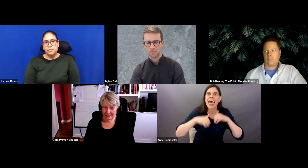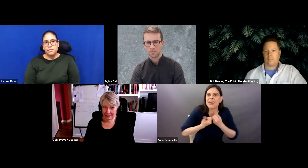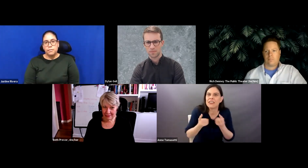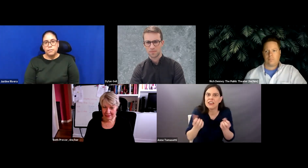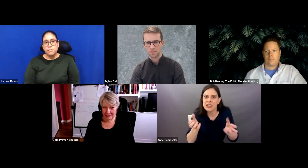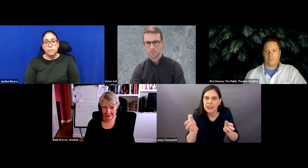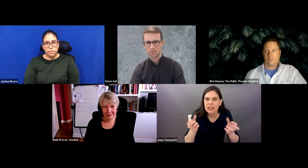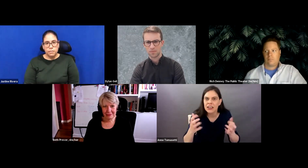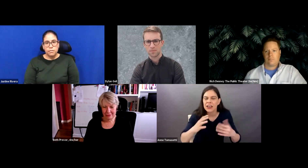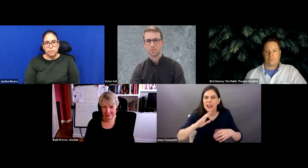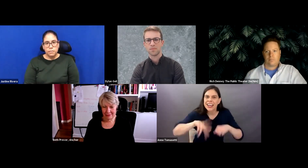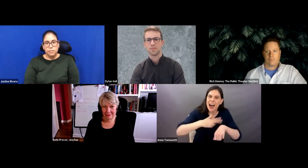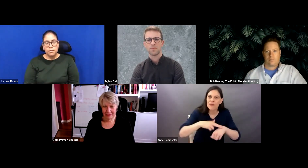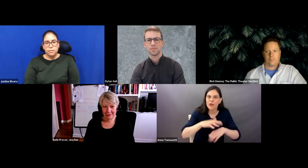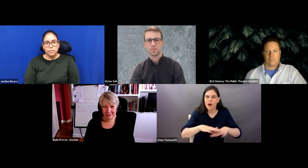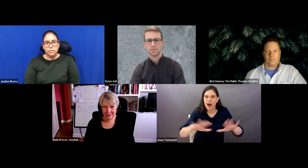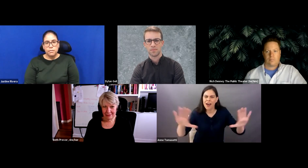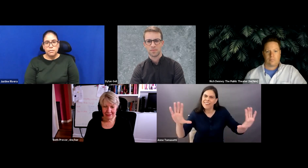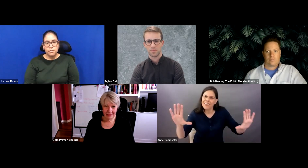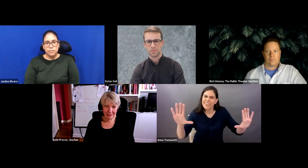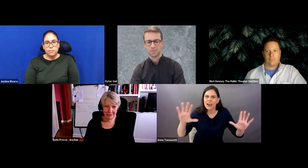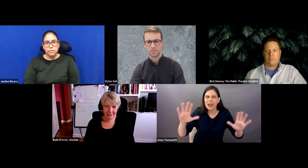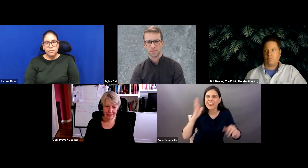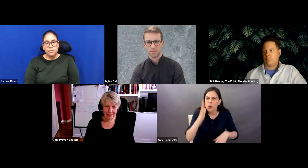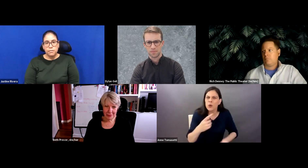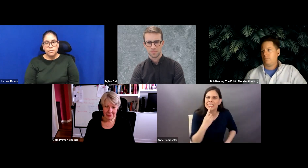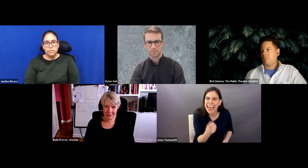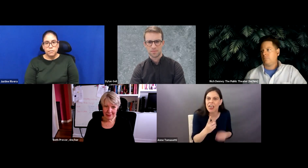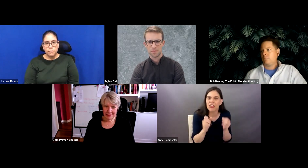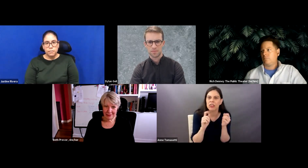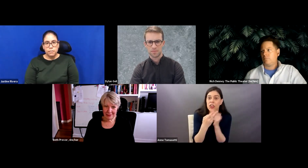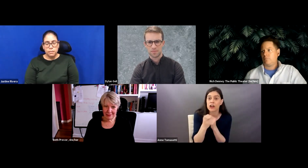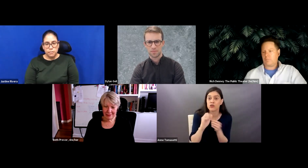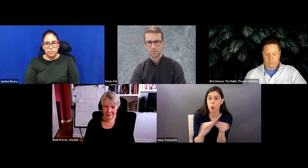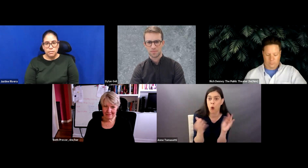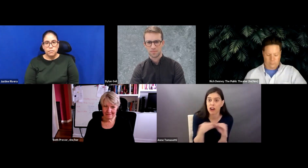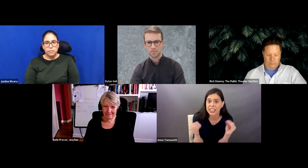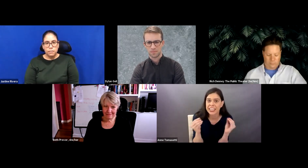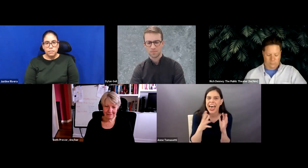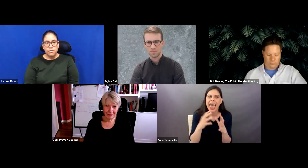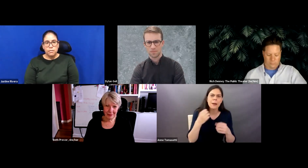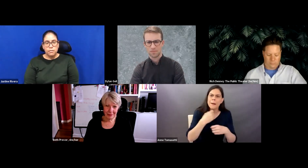artistry, and their energy and their personality all mixed together, and how they would naturally fit with the hearing